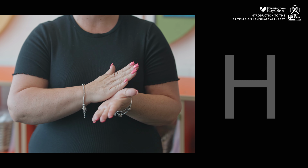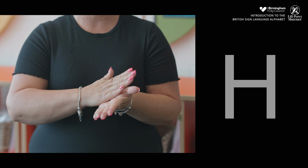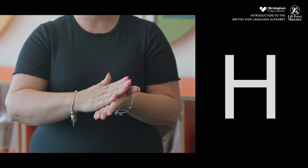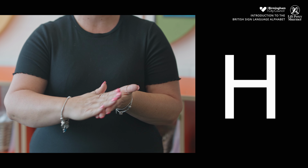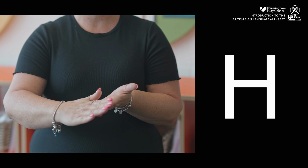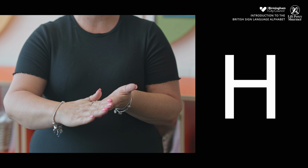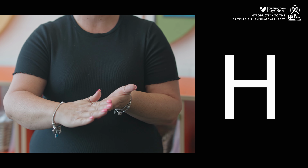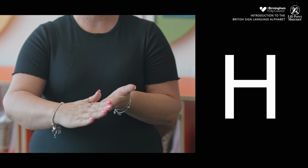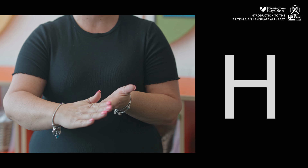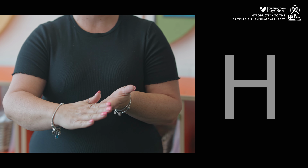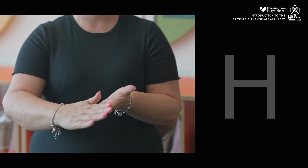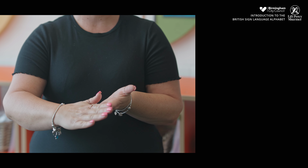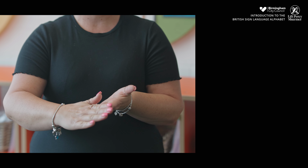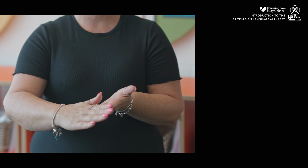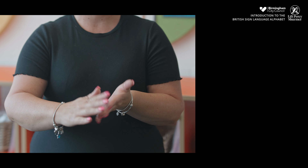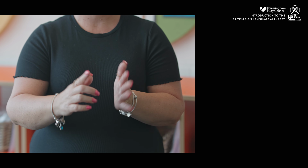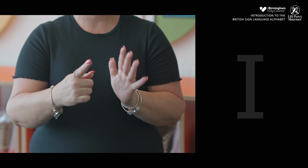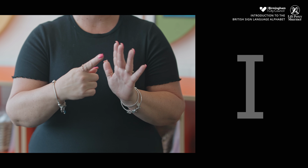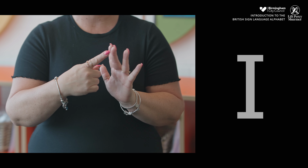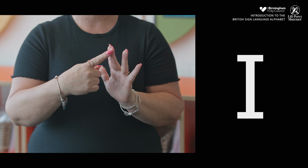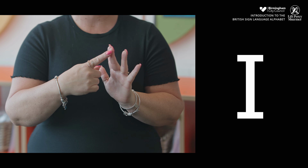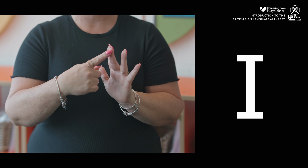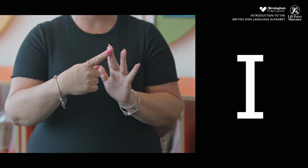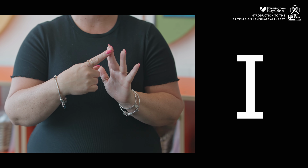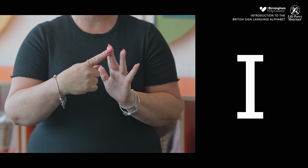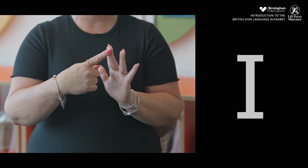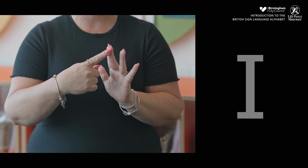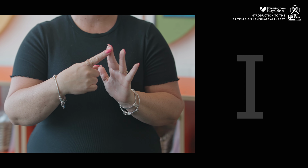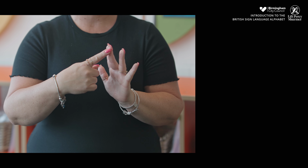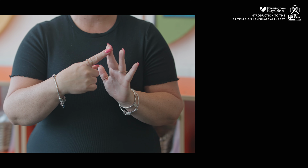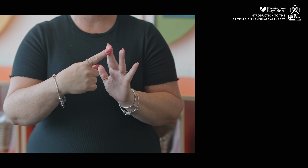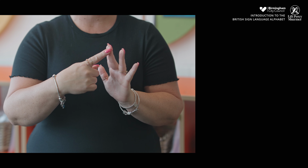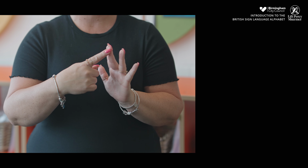H I